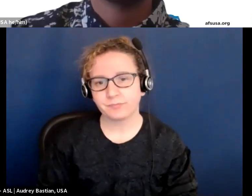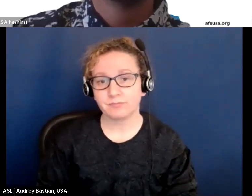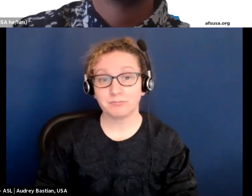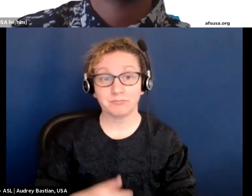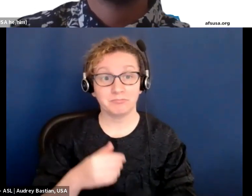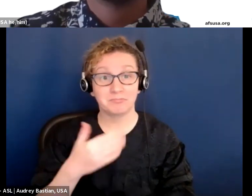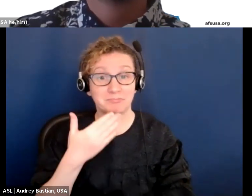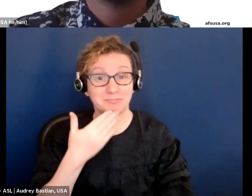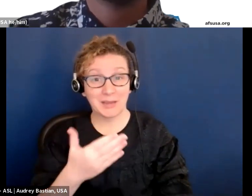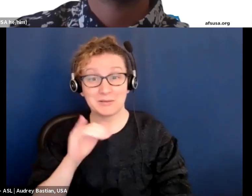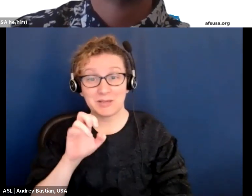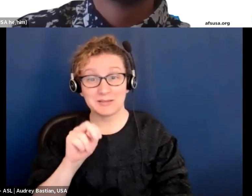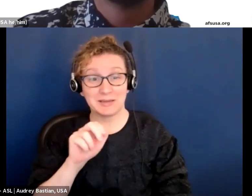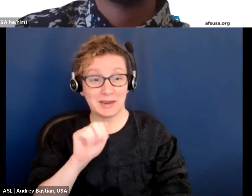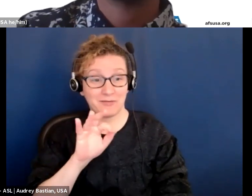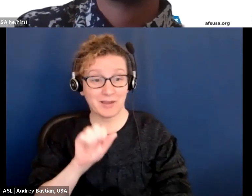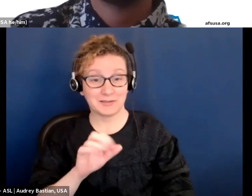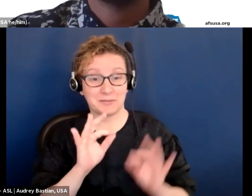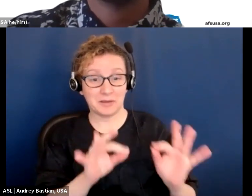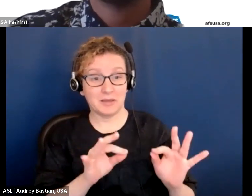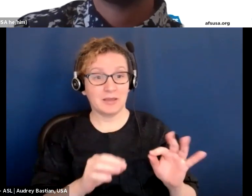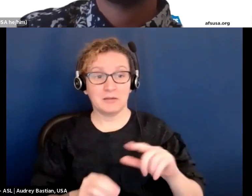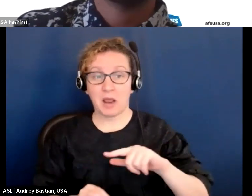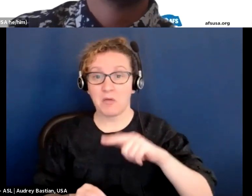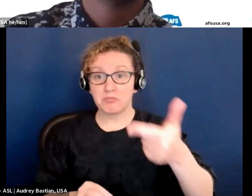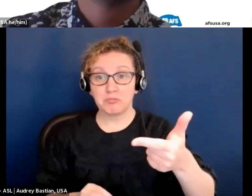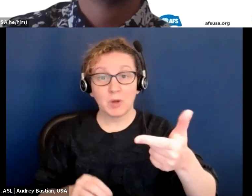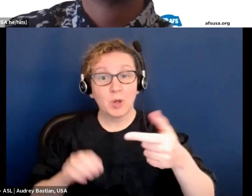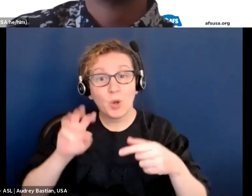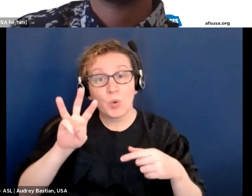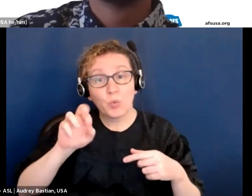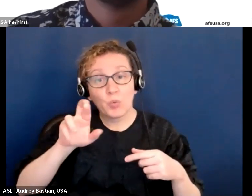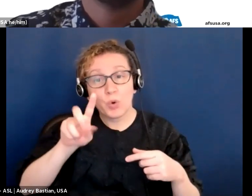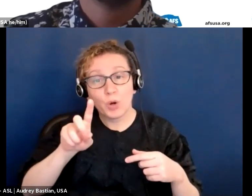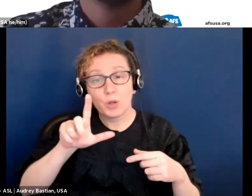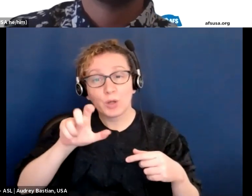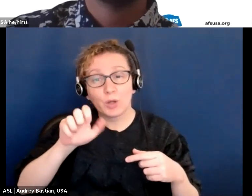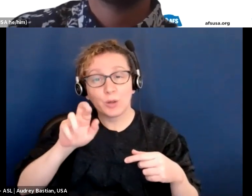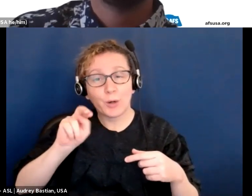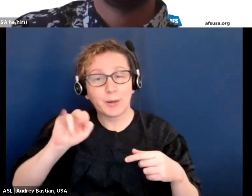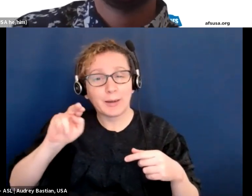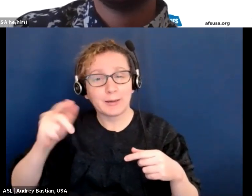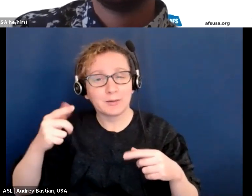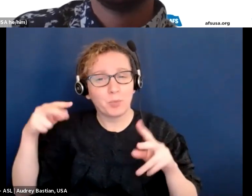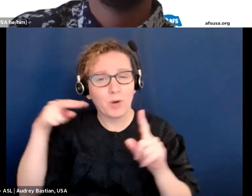AFS perspective Brittany, could you tell us from the World Learning point of viee, things that a person with a disability or other identity backgrounds